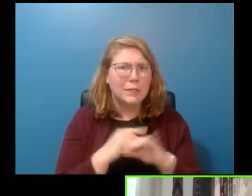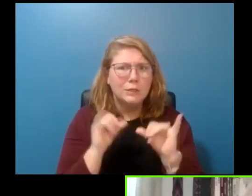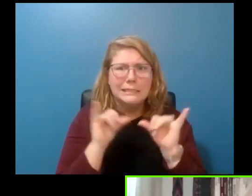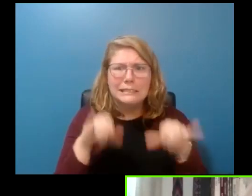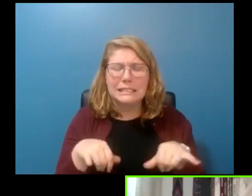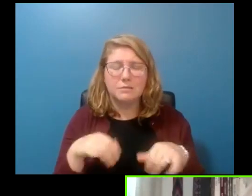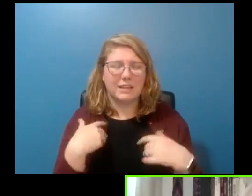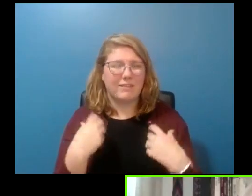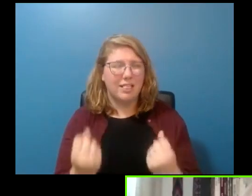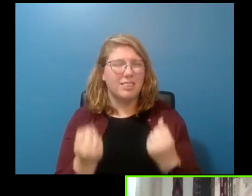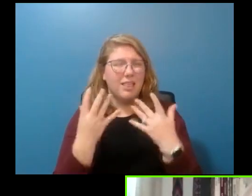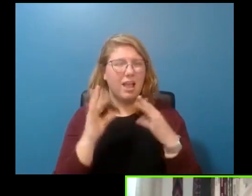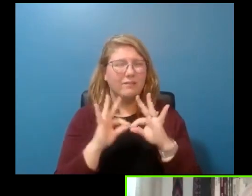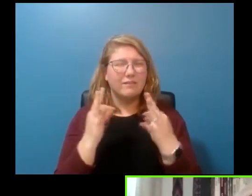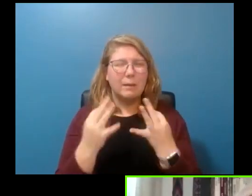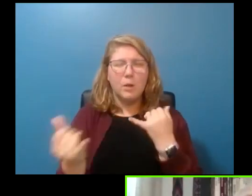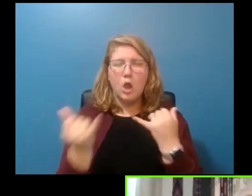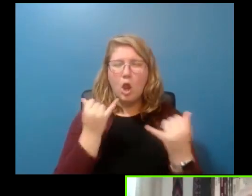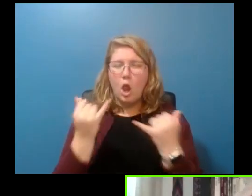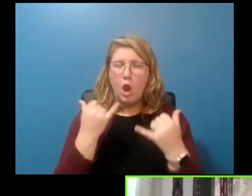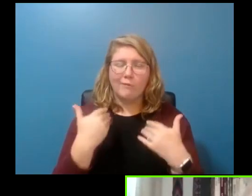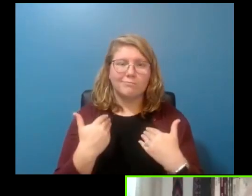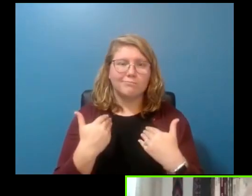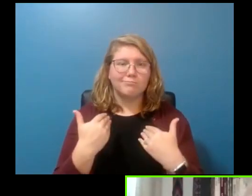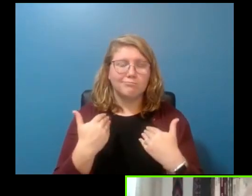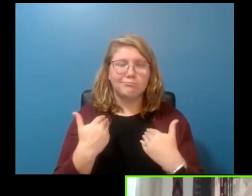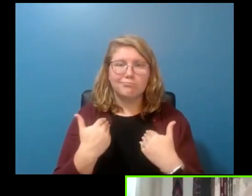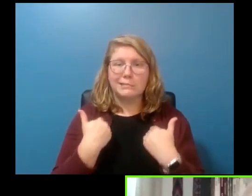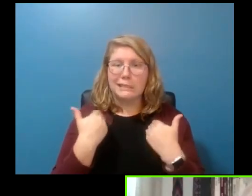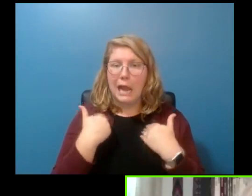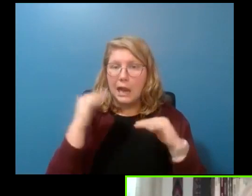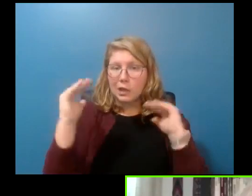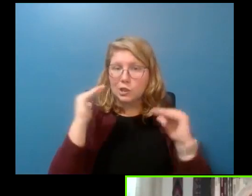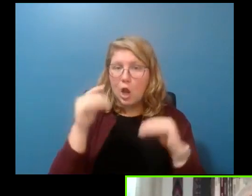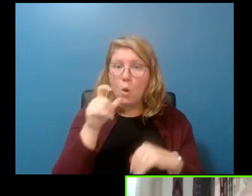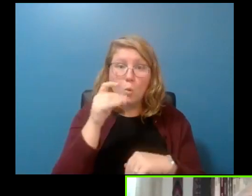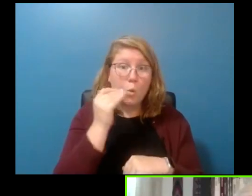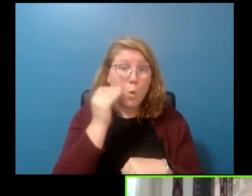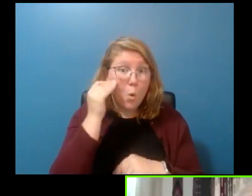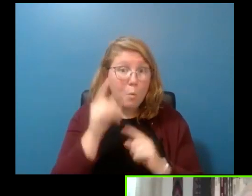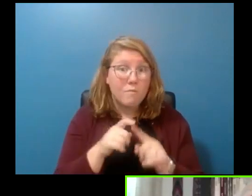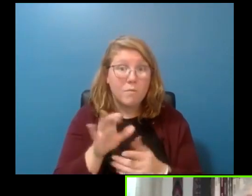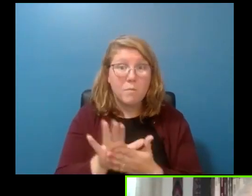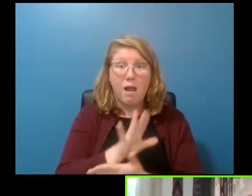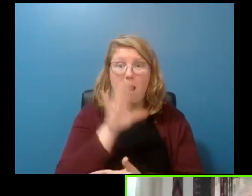pre-COVID mental health in the workplace to help employers understand what those